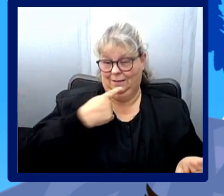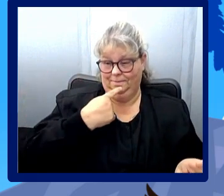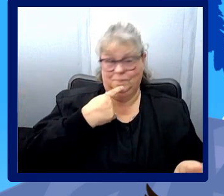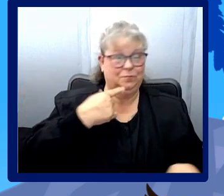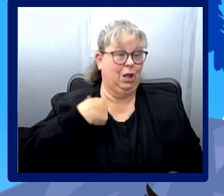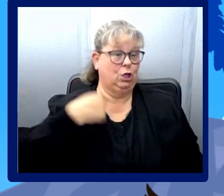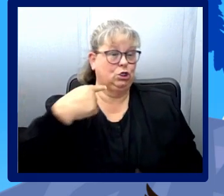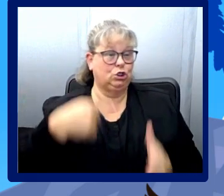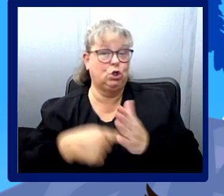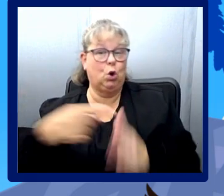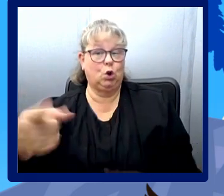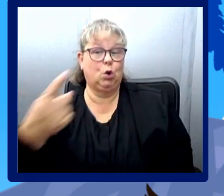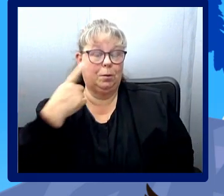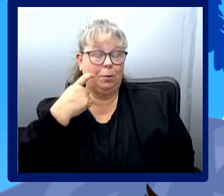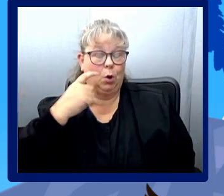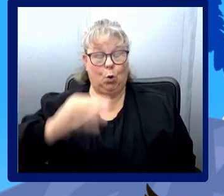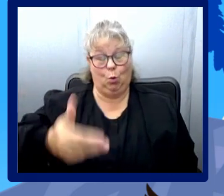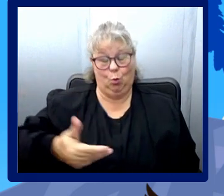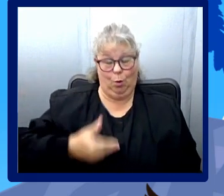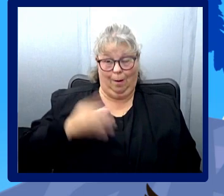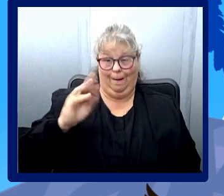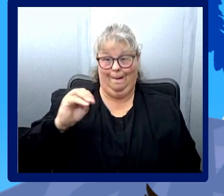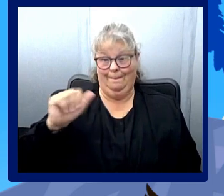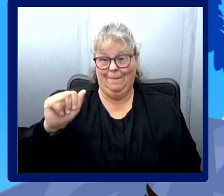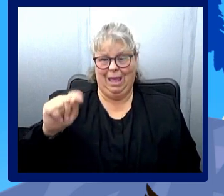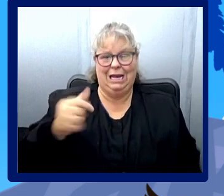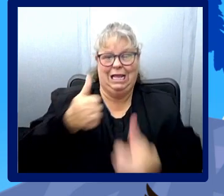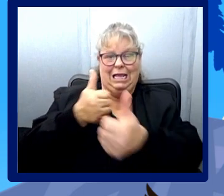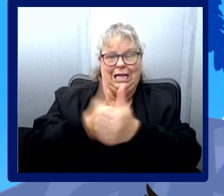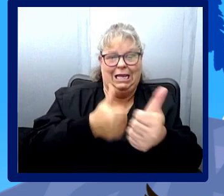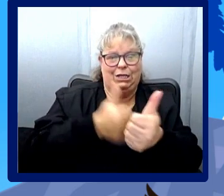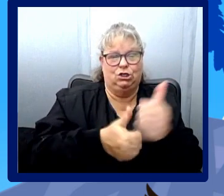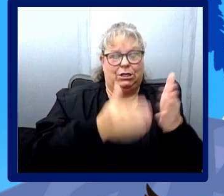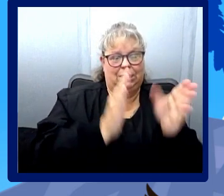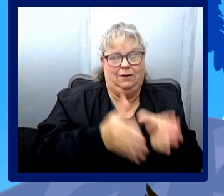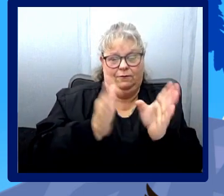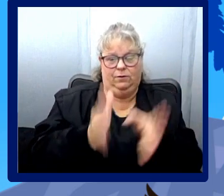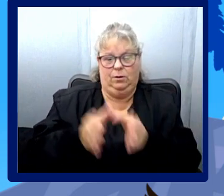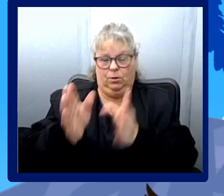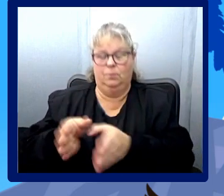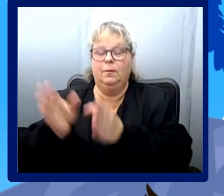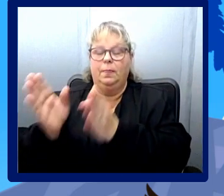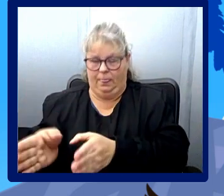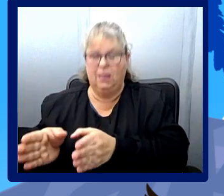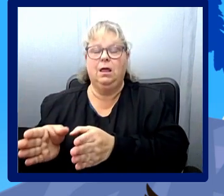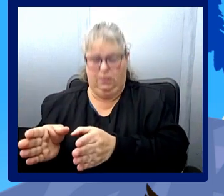You can see this is in the org itself, and it shows just like this